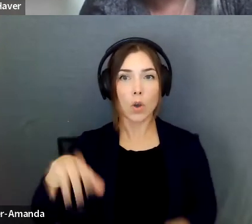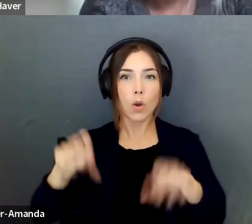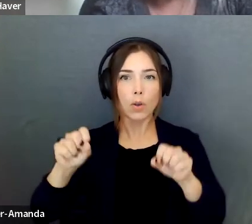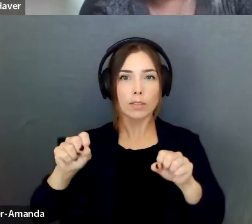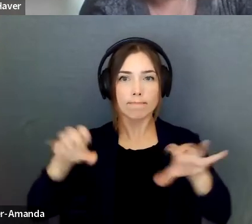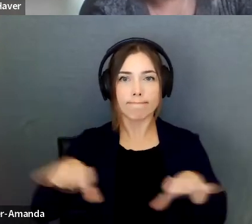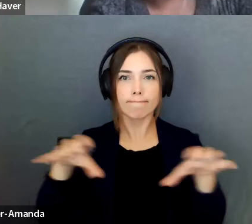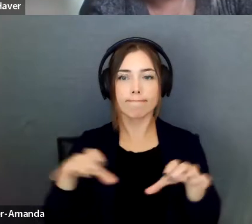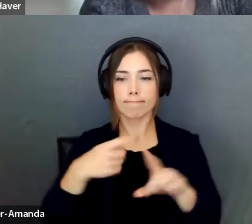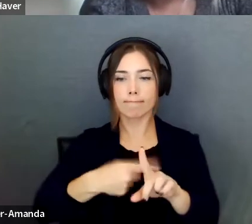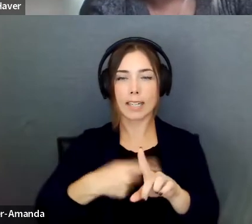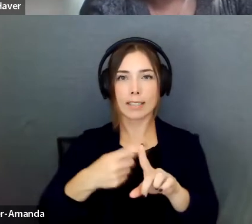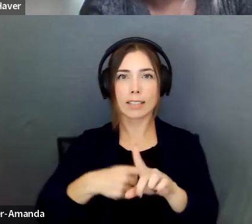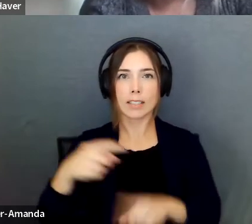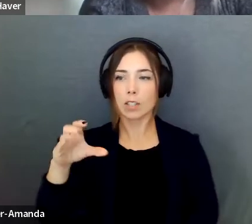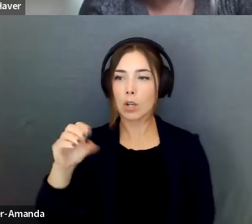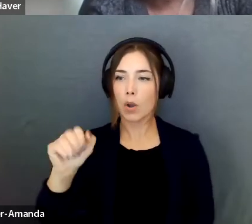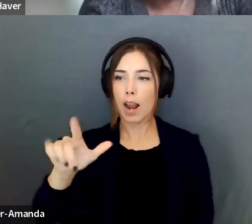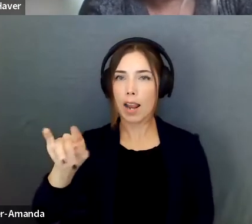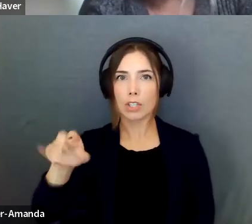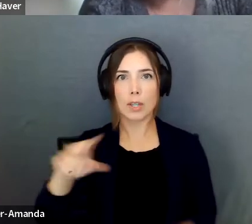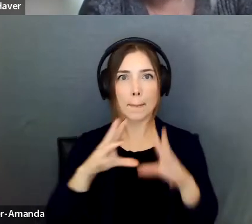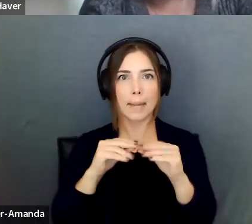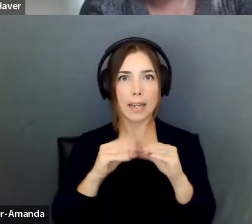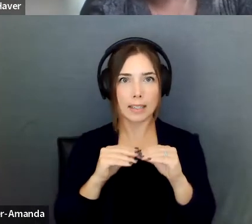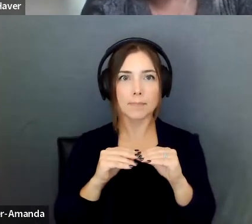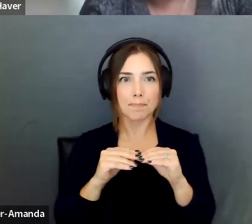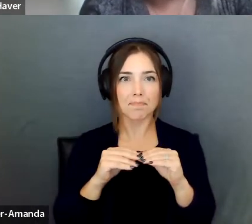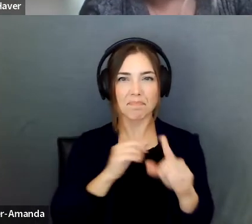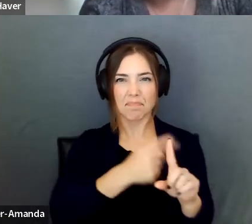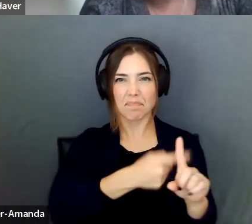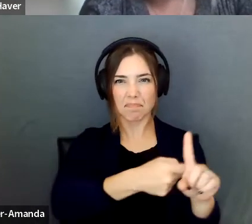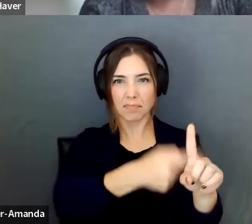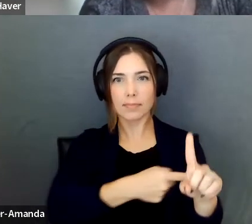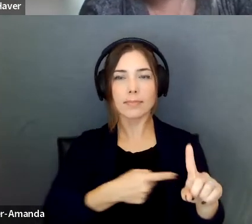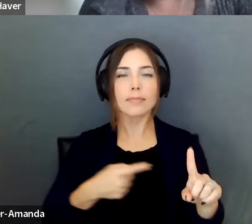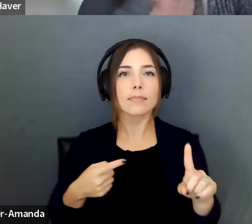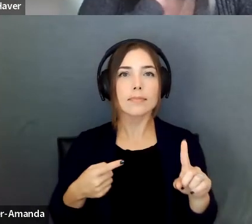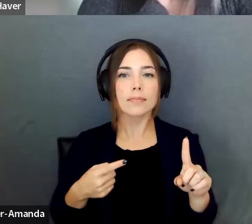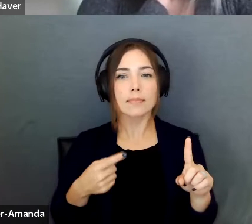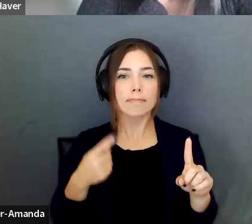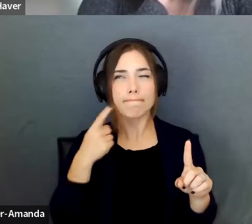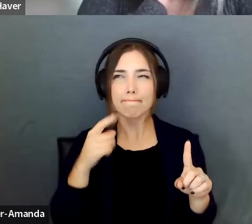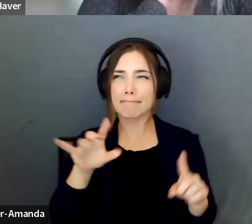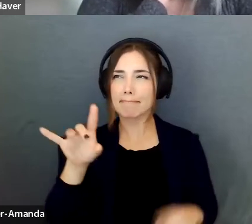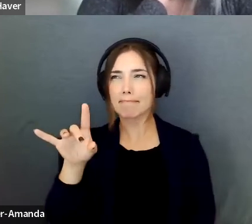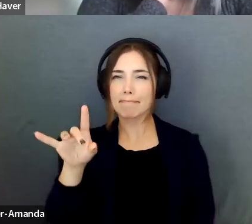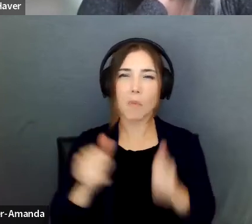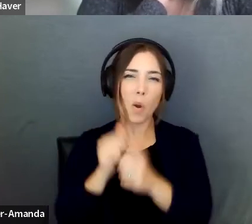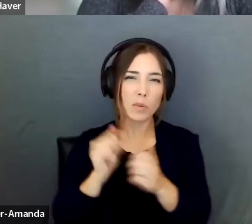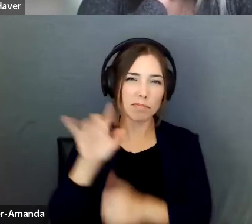that. Coalition meeting is essentially consist majority 80, 85 percent of people with disabilities.